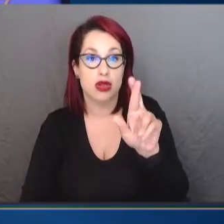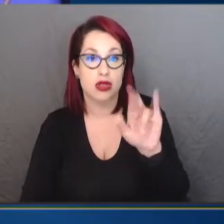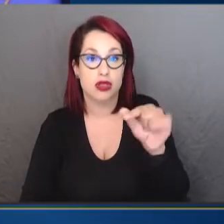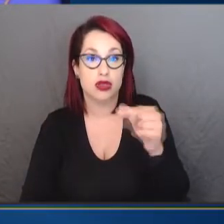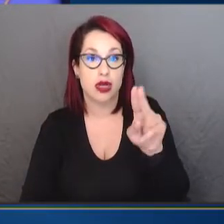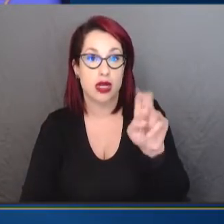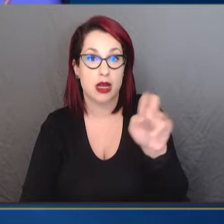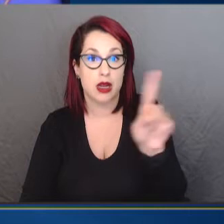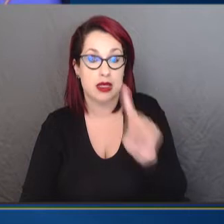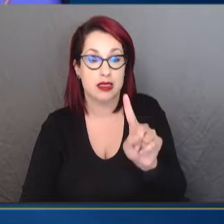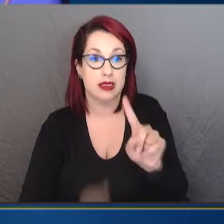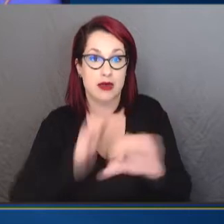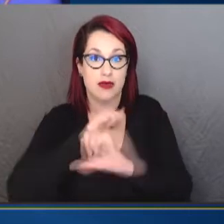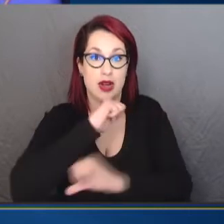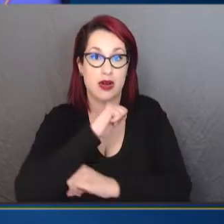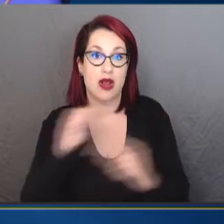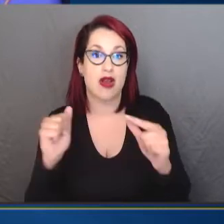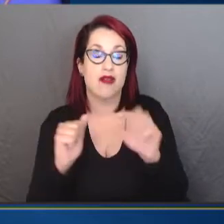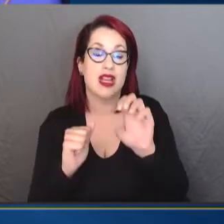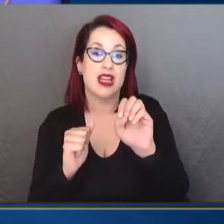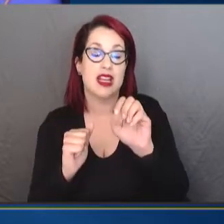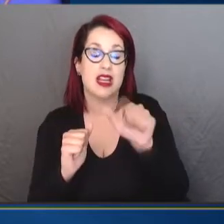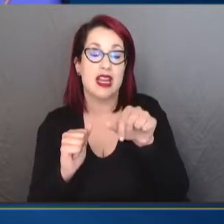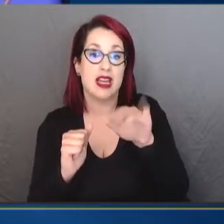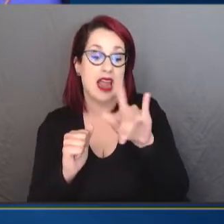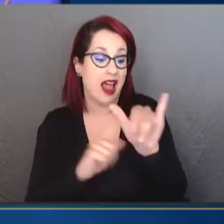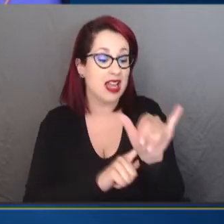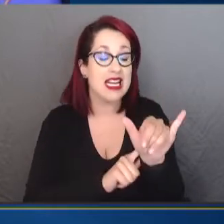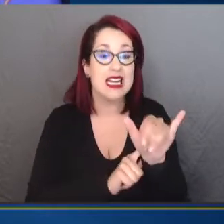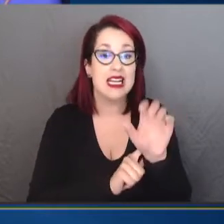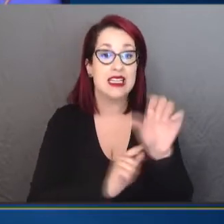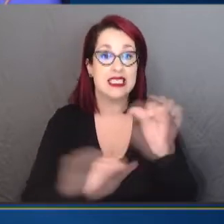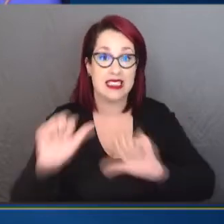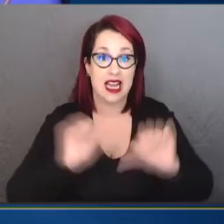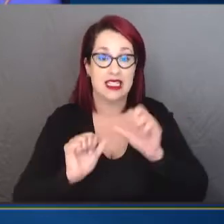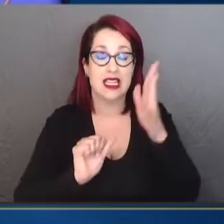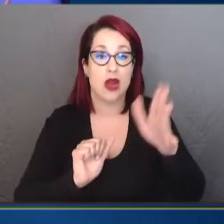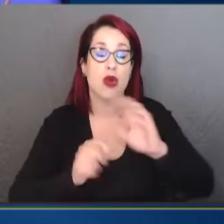Marvin Figueroa: Egality Sciences will partner with mental health clinicians that